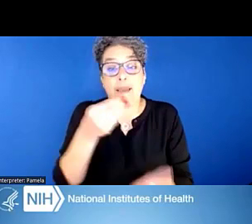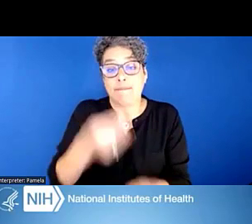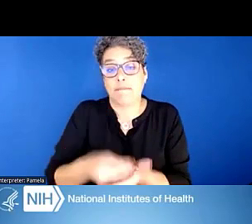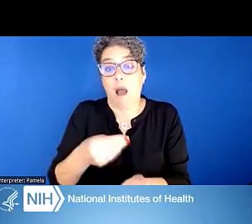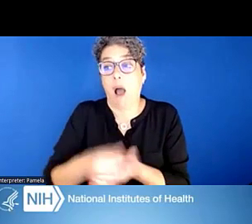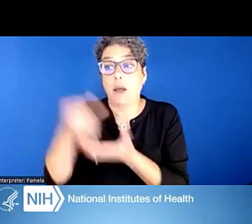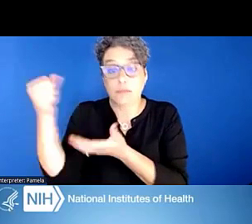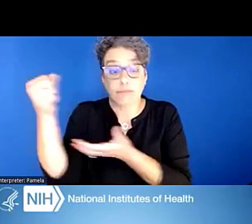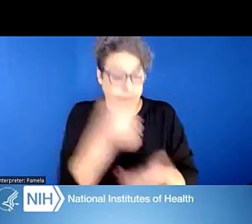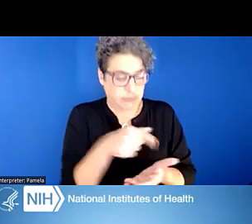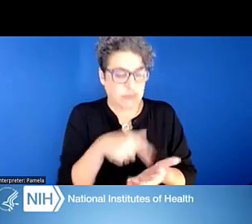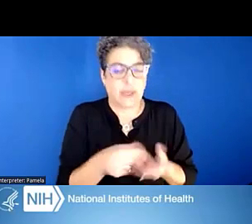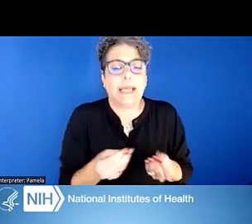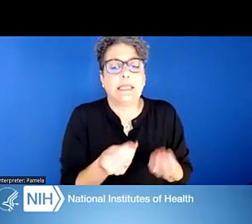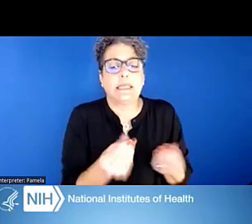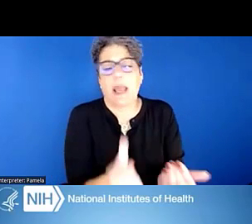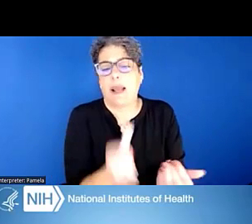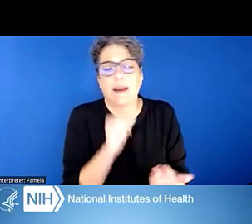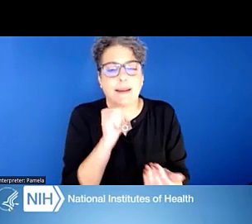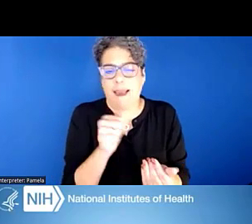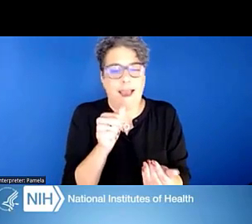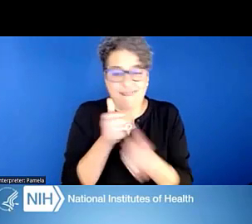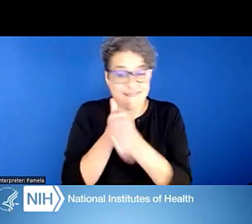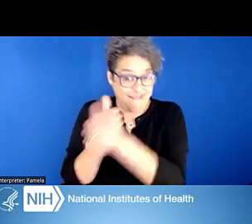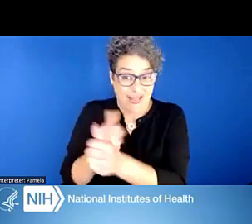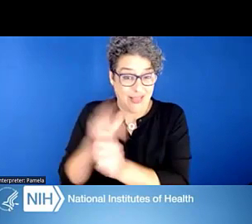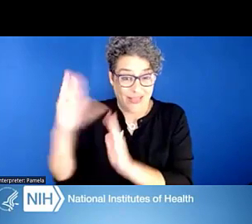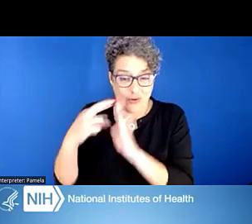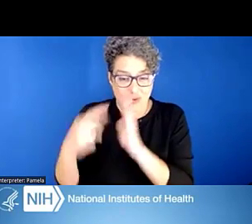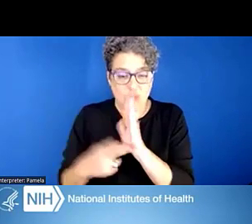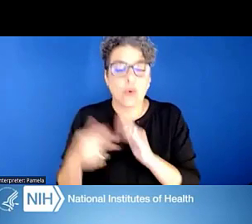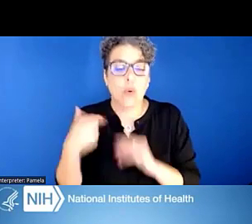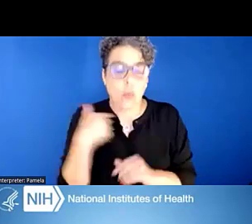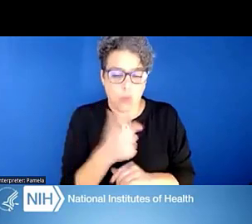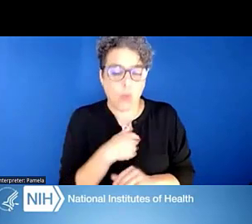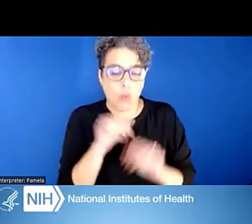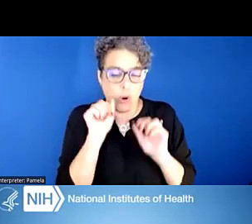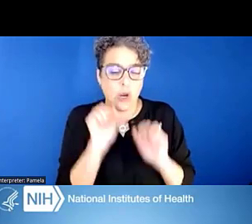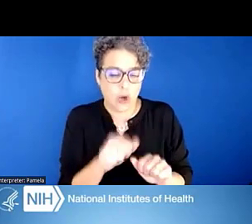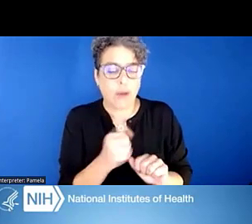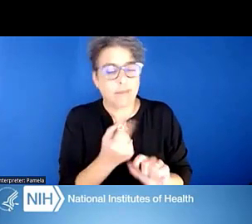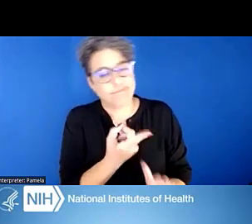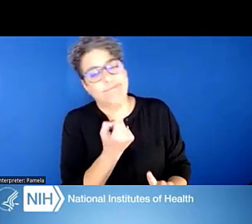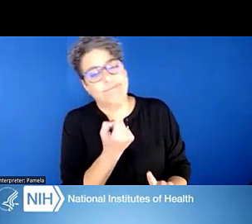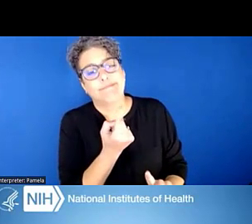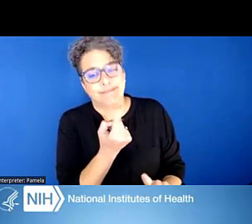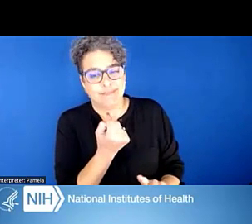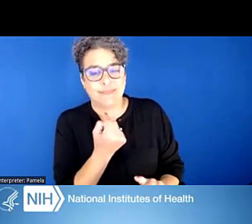we could potentially administratively recover those funds. We could also take administrative,